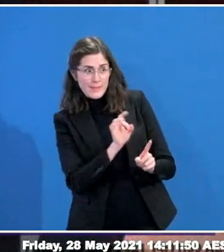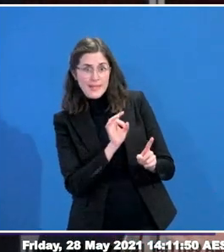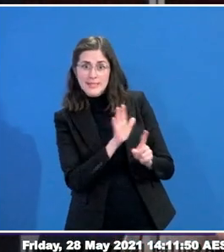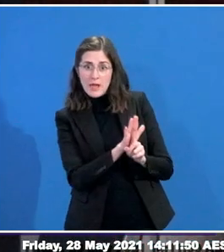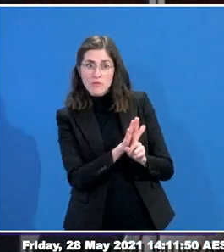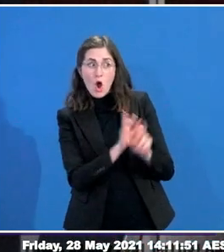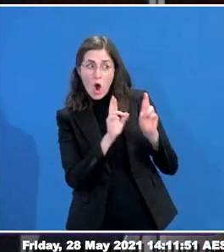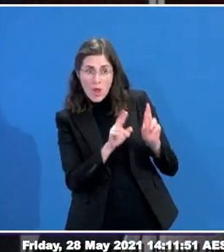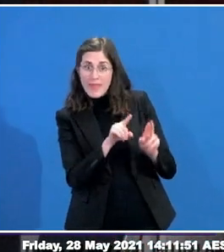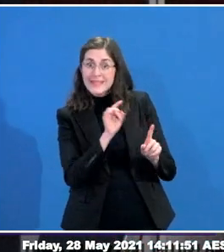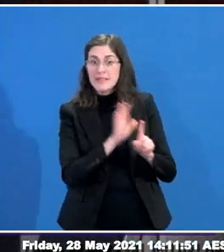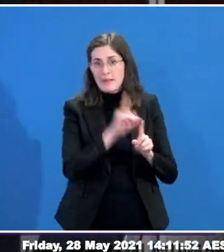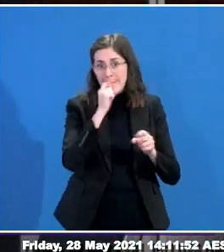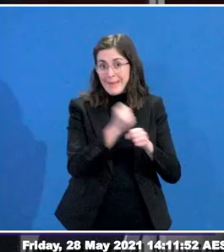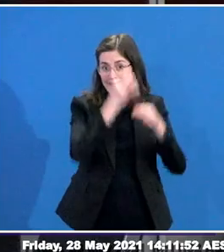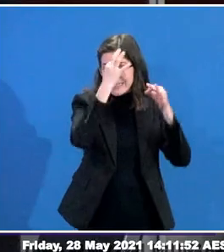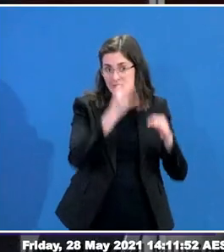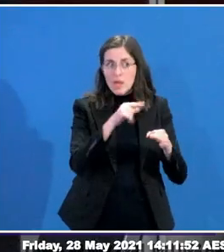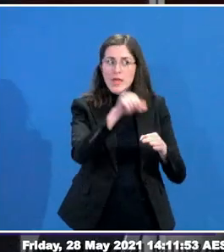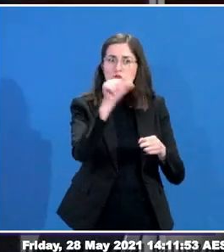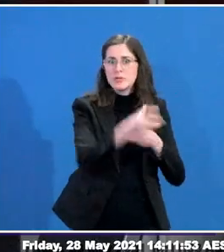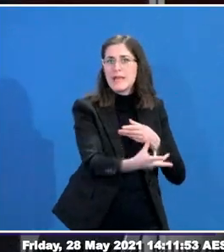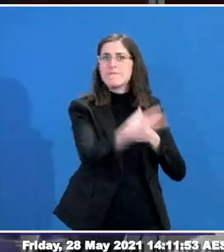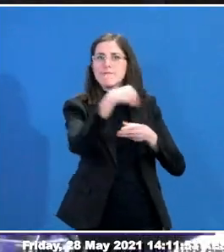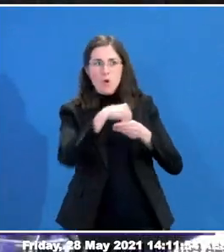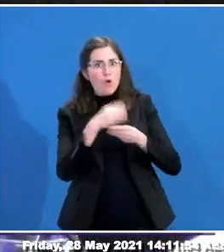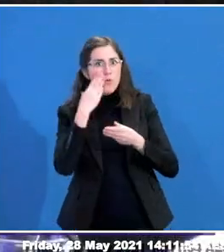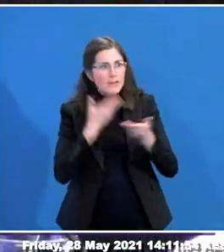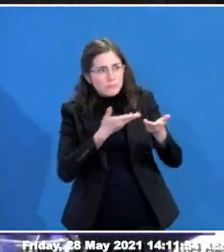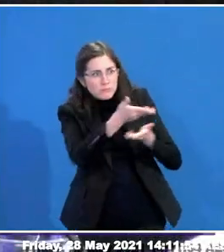decisions and should be involved in their planning, should exercise some control,